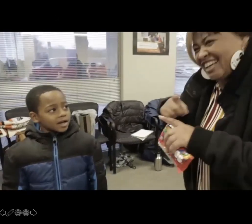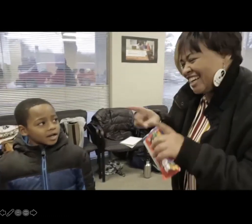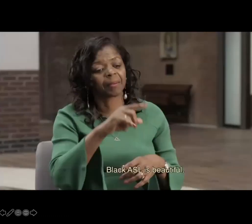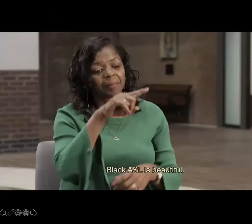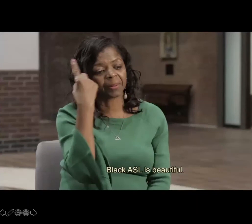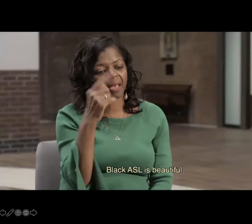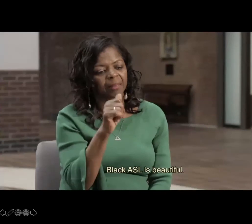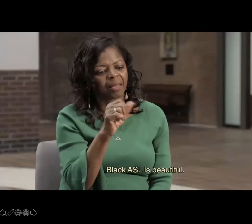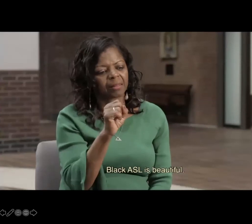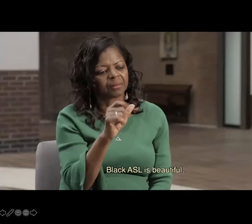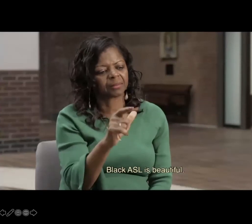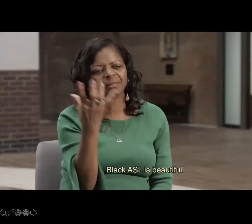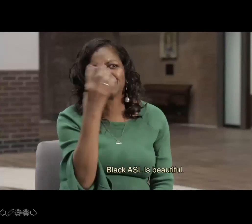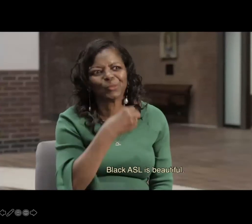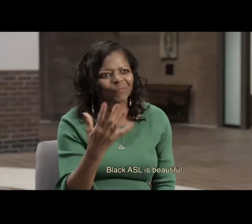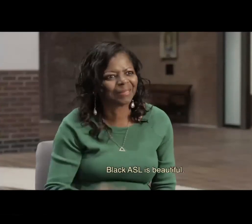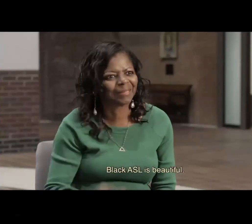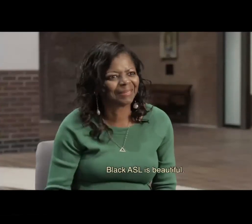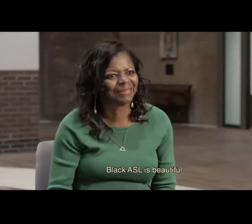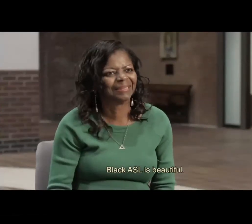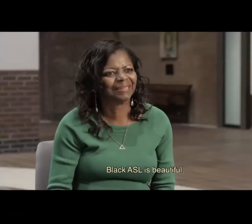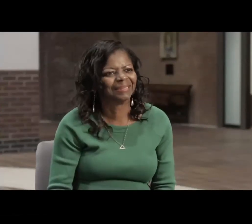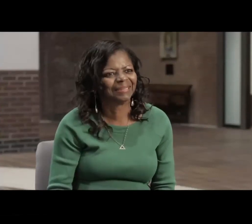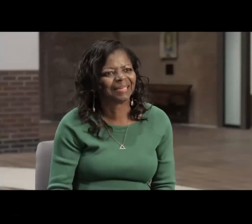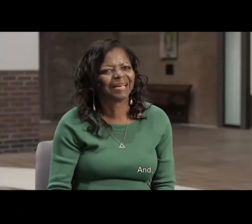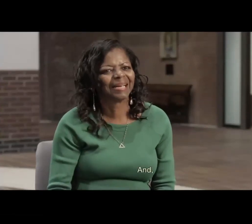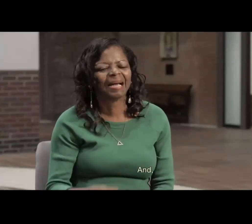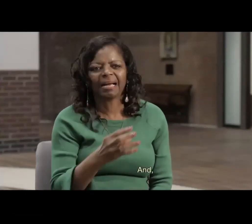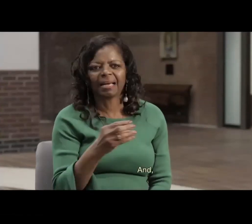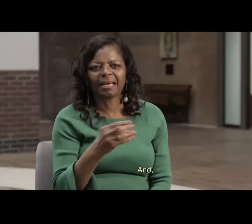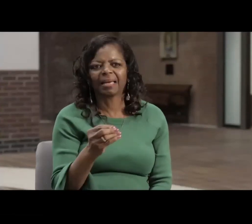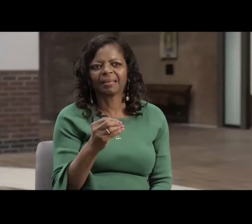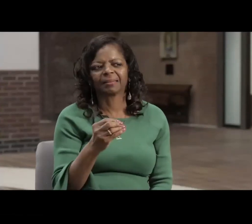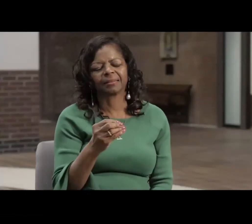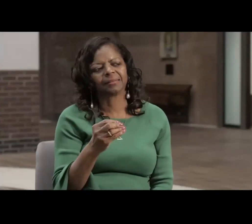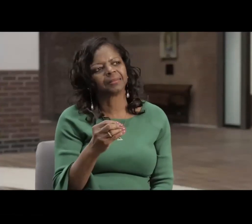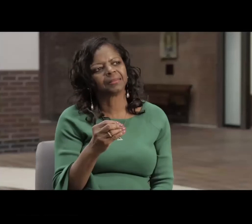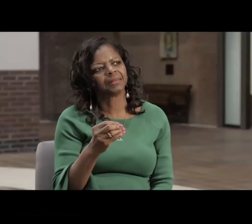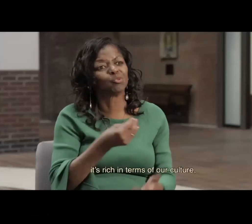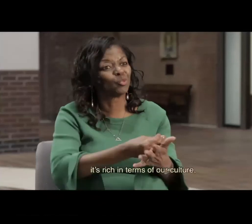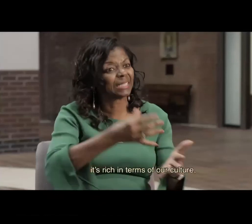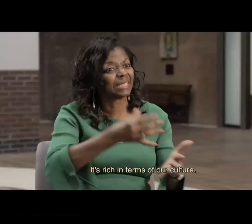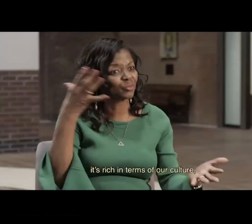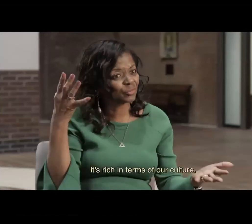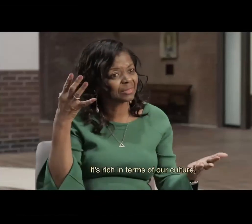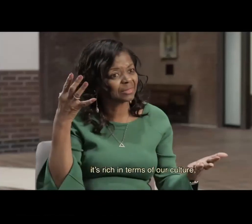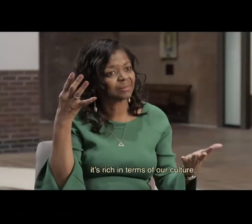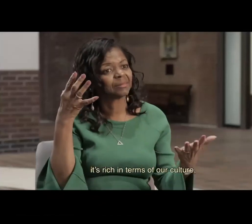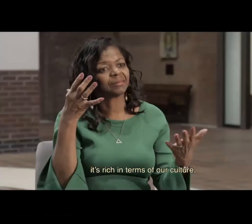black asl is beautiful and it's rich in terms of our culture